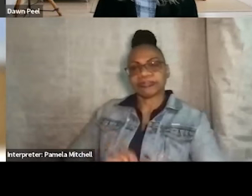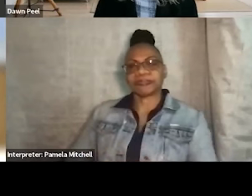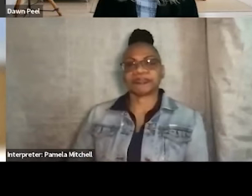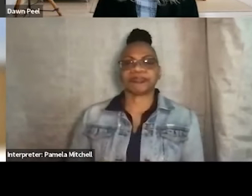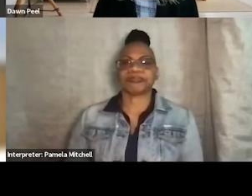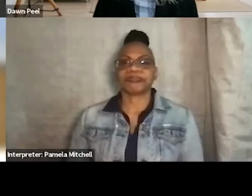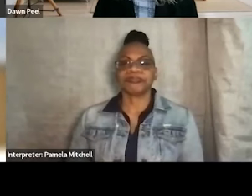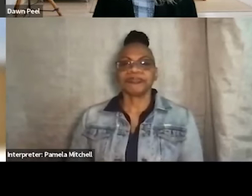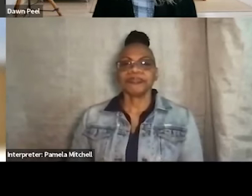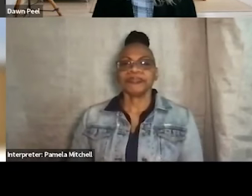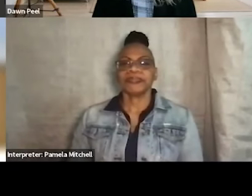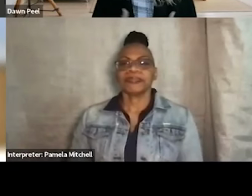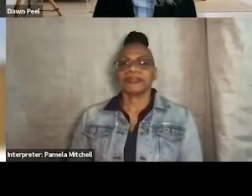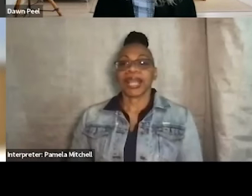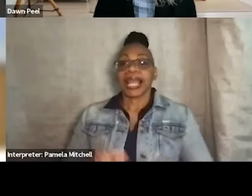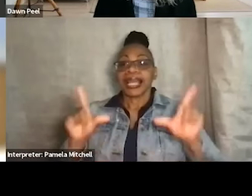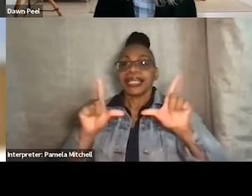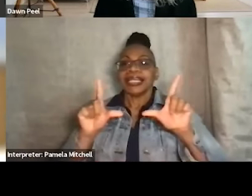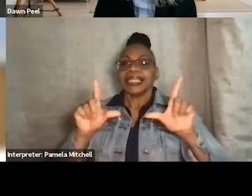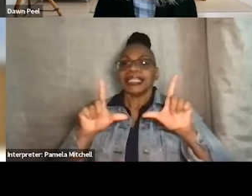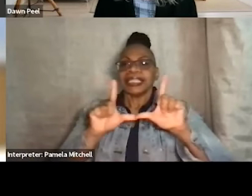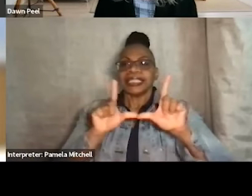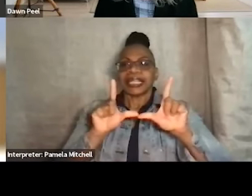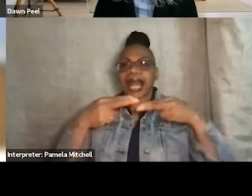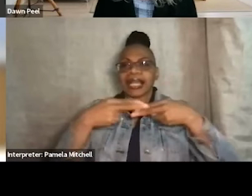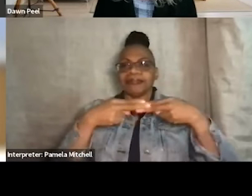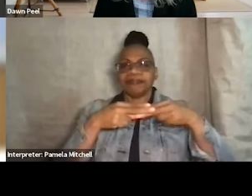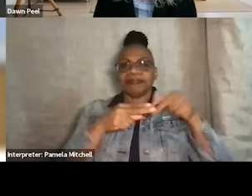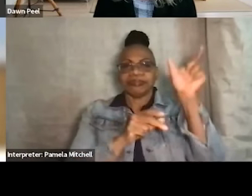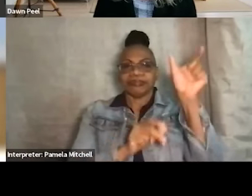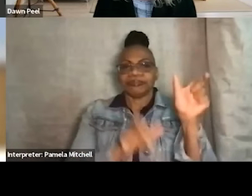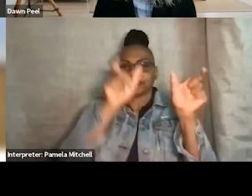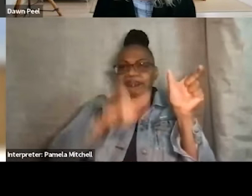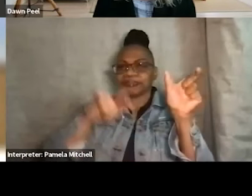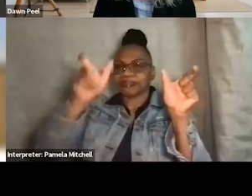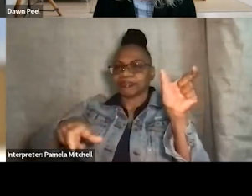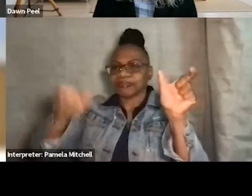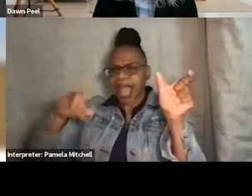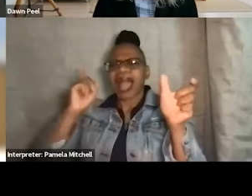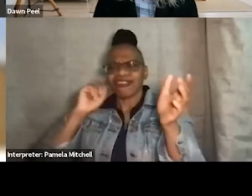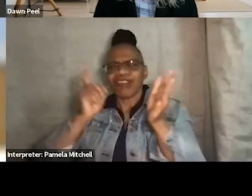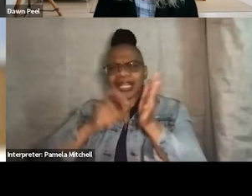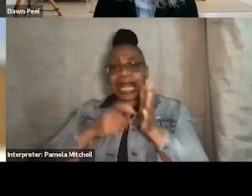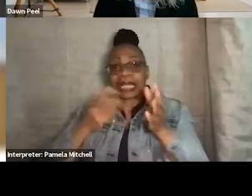So, this slide has a lot of information. I recognize it's a lot to digest at once,